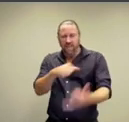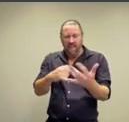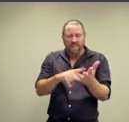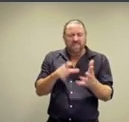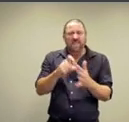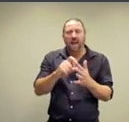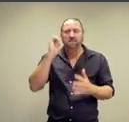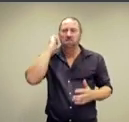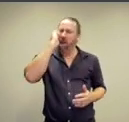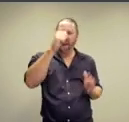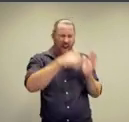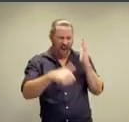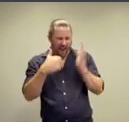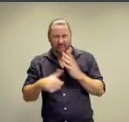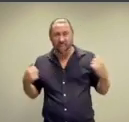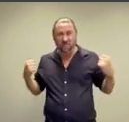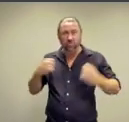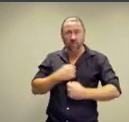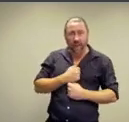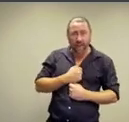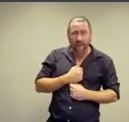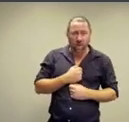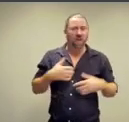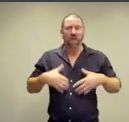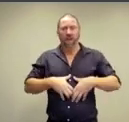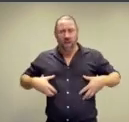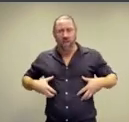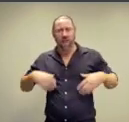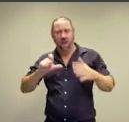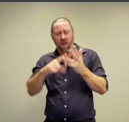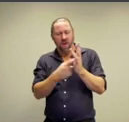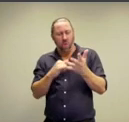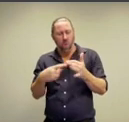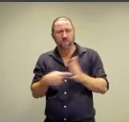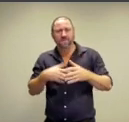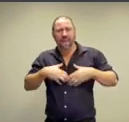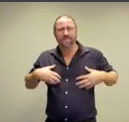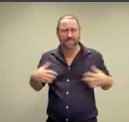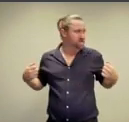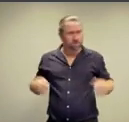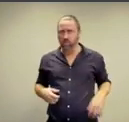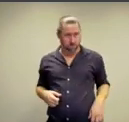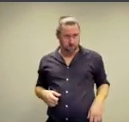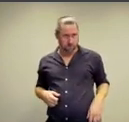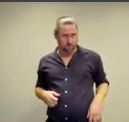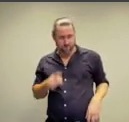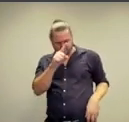black leather jacket and a leather, I guess, corset brassiere type garment. This is